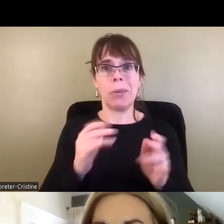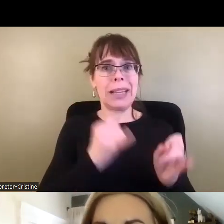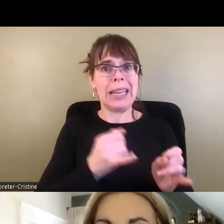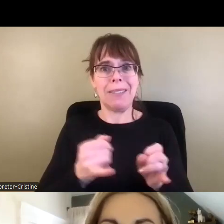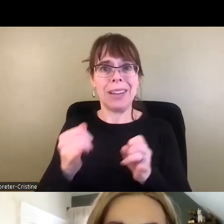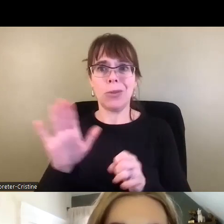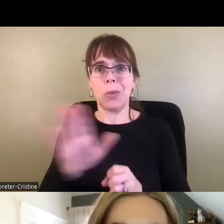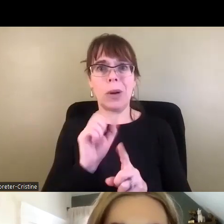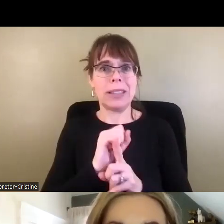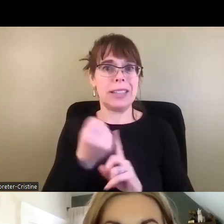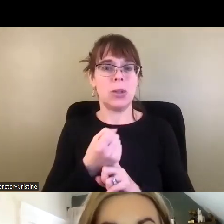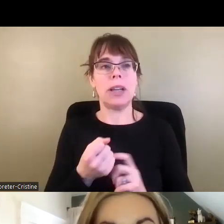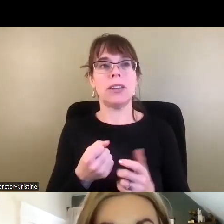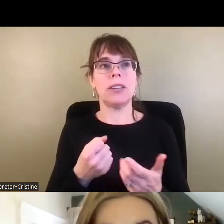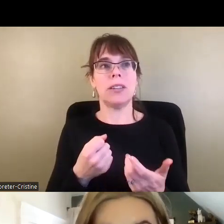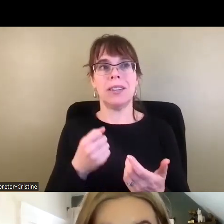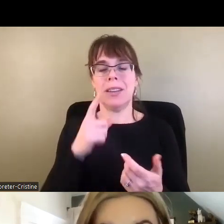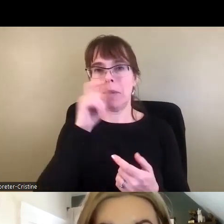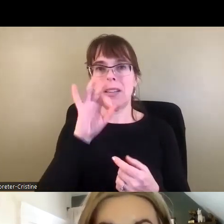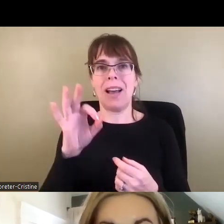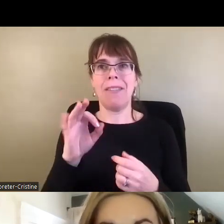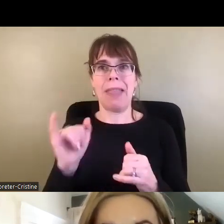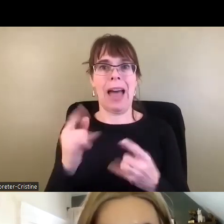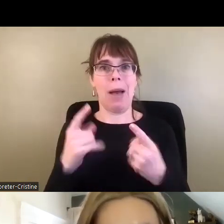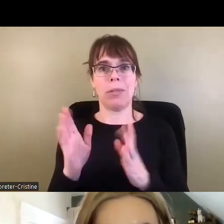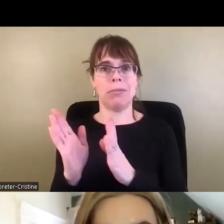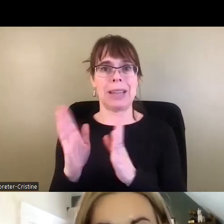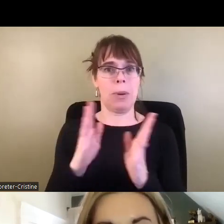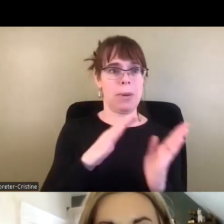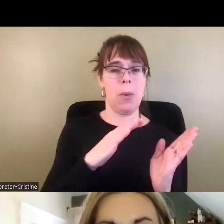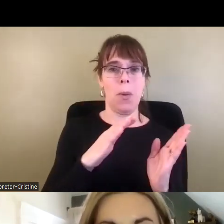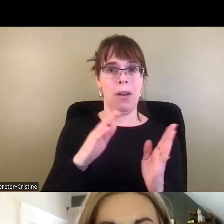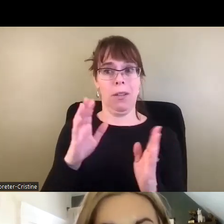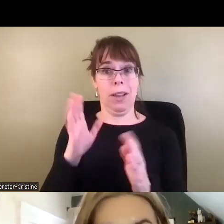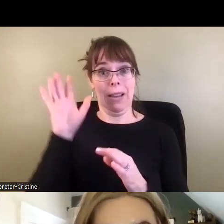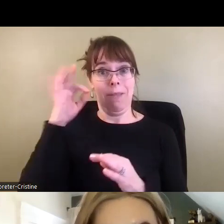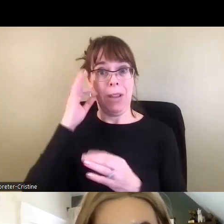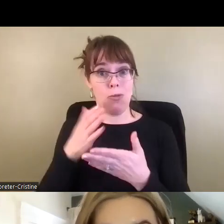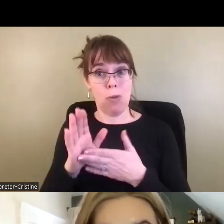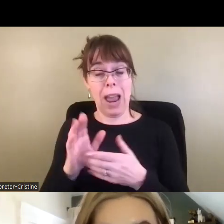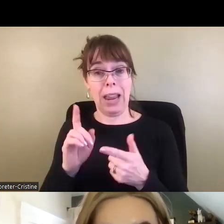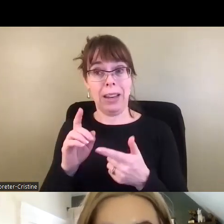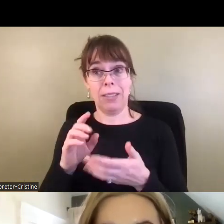because of the sort of domino effect caused by our federal right to abortion access being overturned,